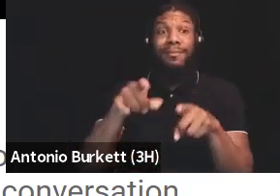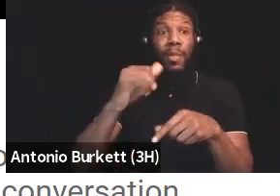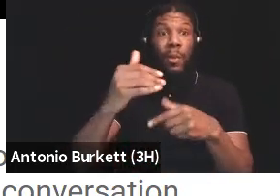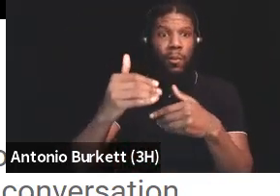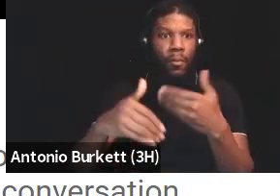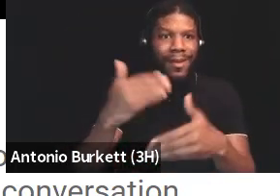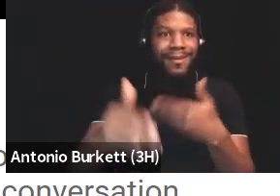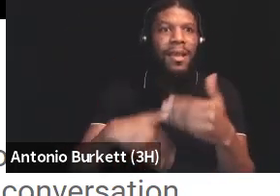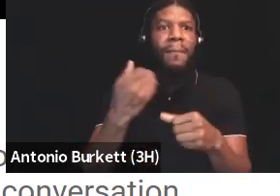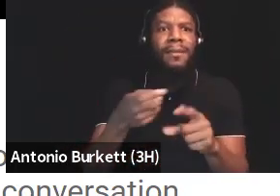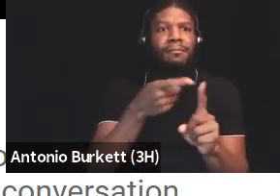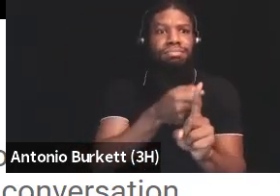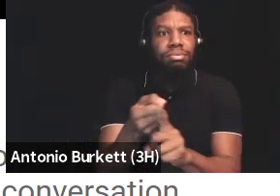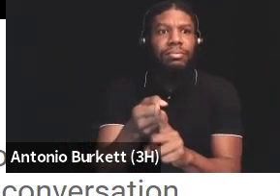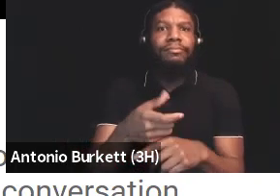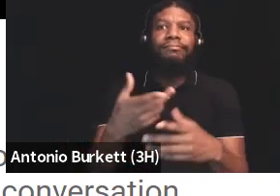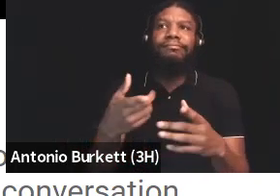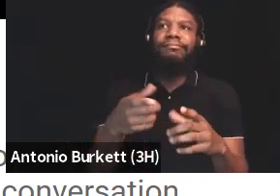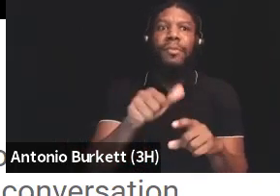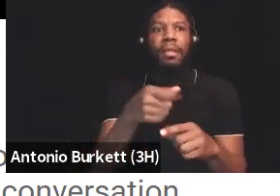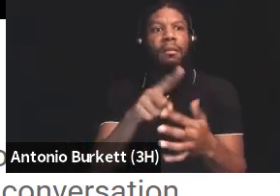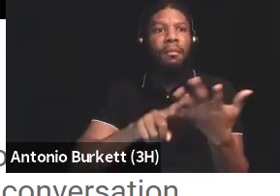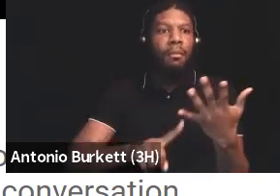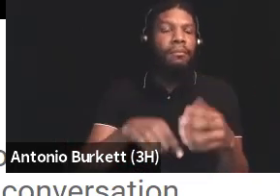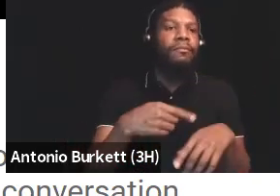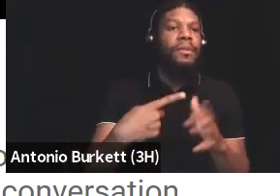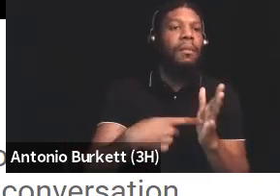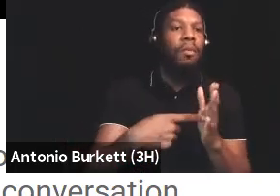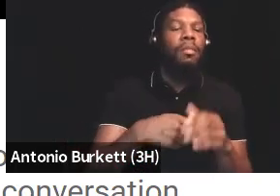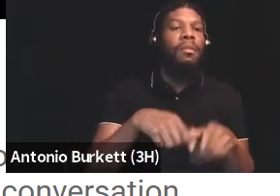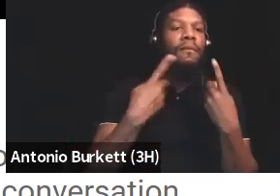such as effective communication with faculty members and committee members.